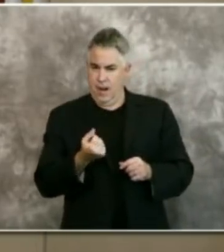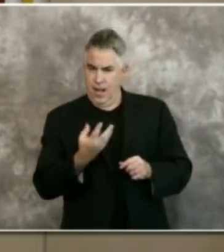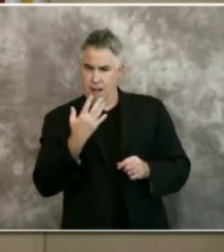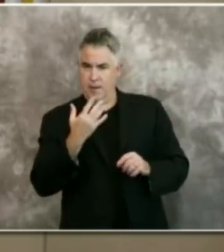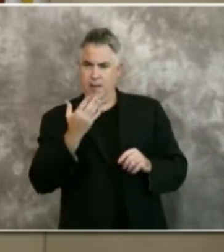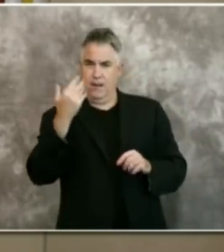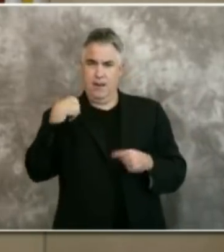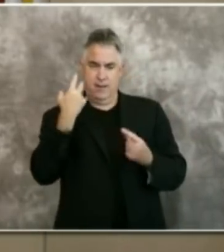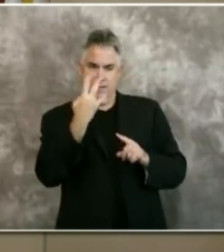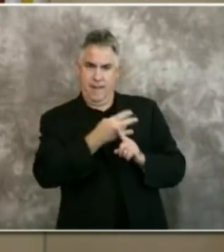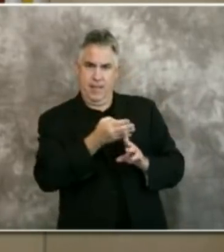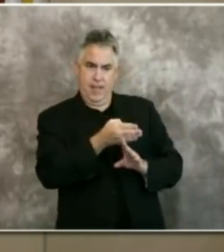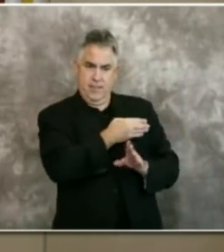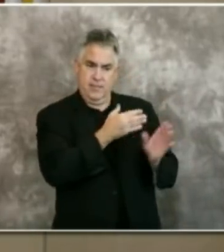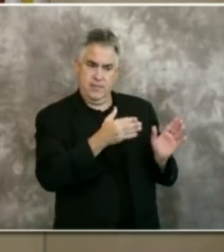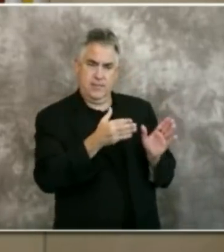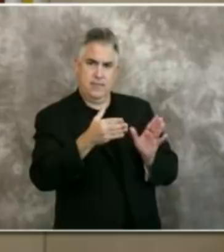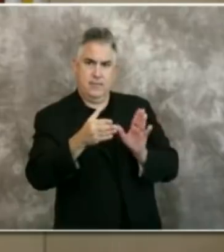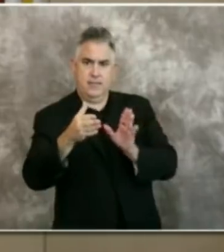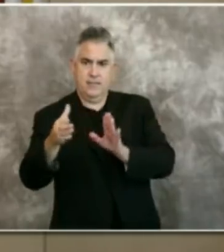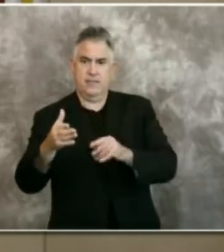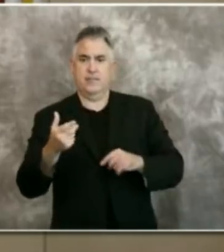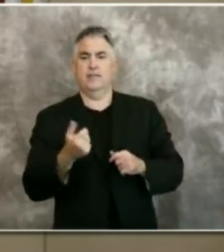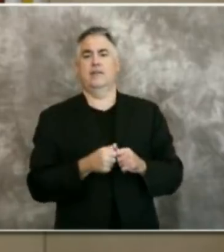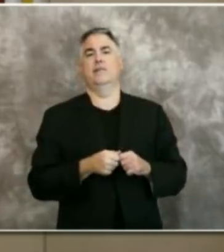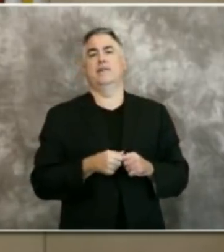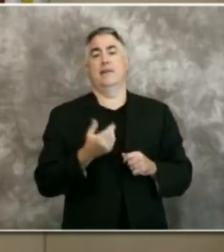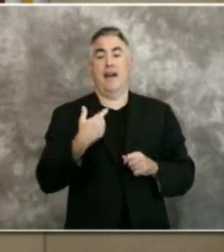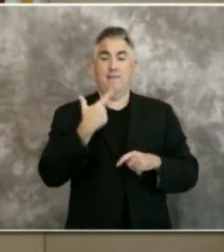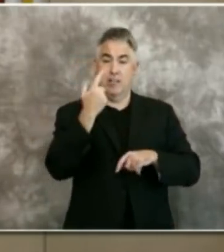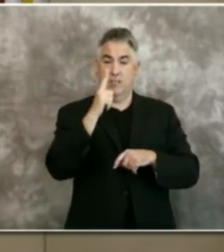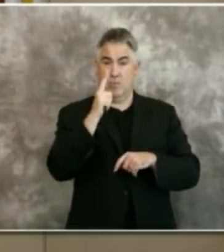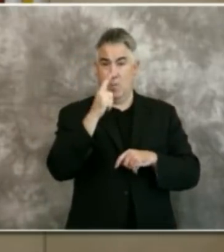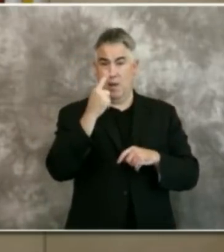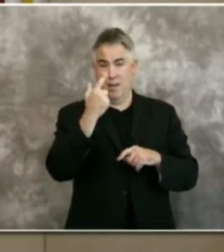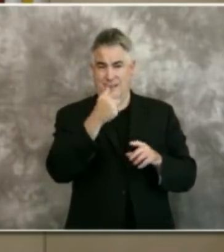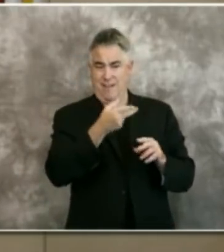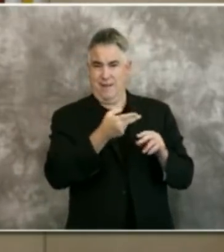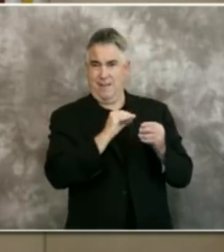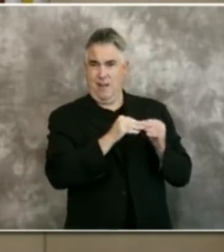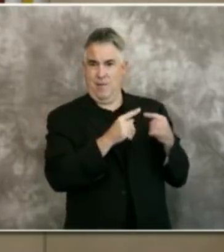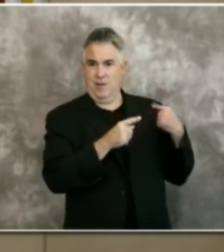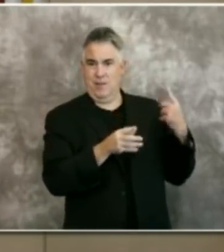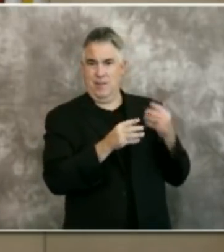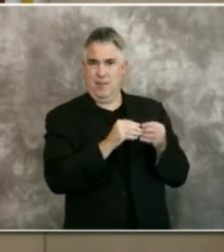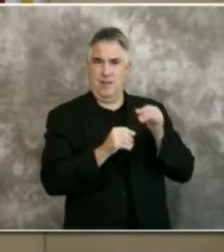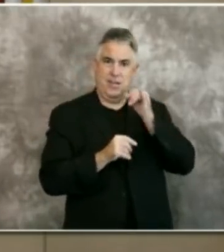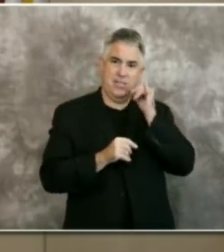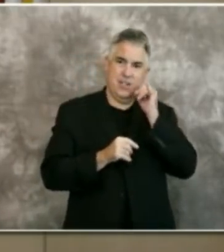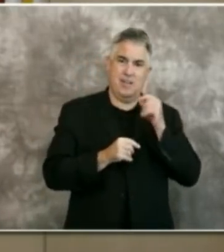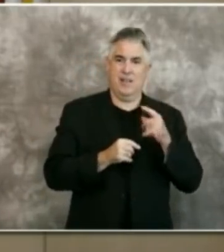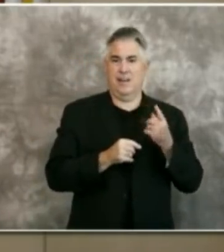AS I STATED RELATED TO COMMUNITY OUTBREAK. SO THAT'S THE NUMBER OF OUTBREAKS IN THE PAST 7 DAYS. AND AGAIN WE HAVE